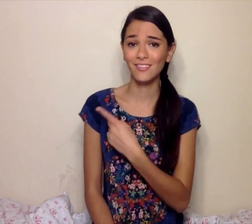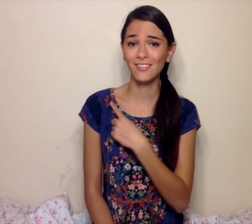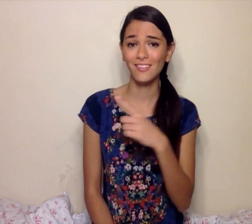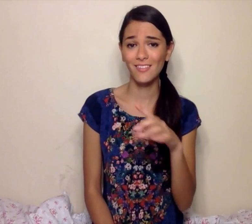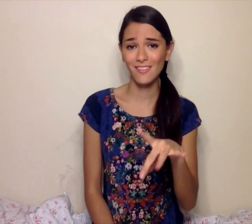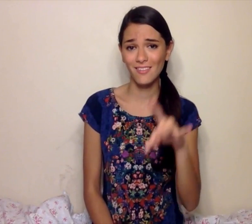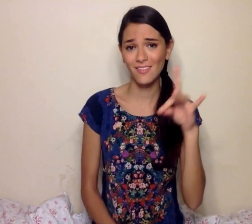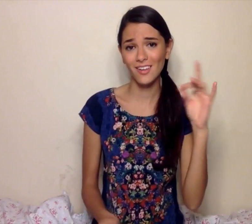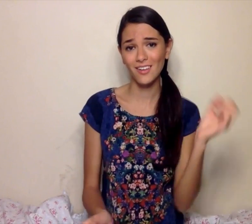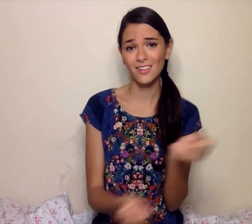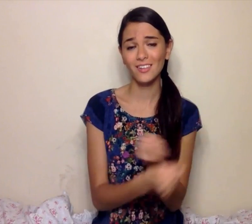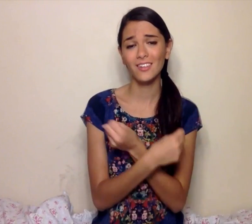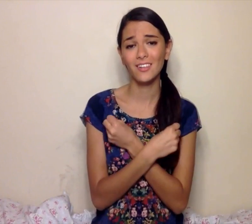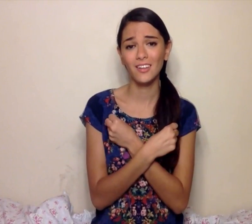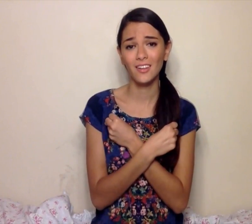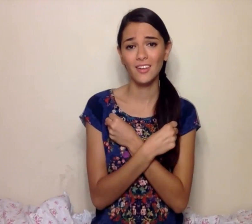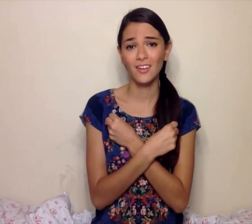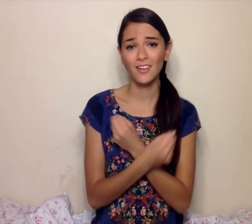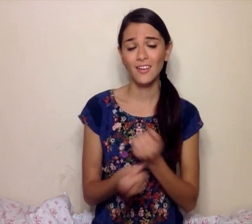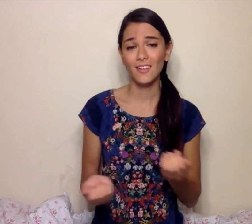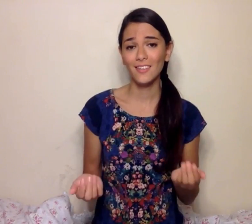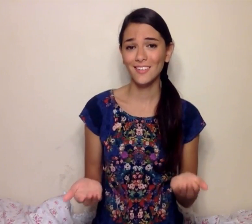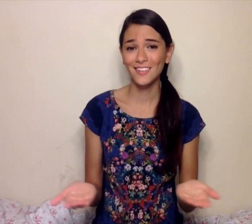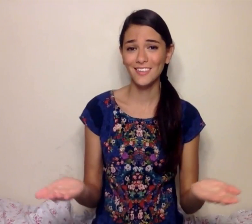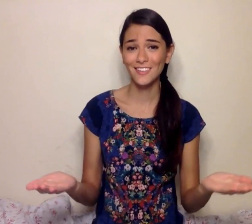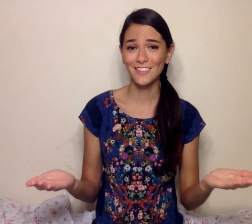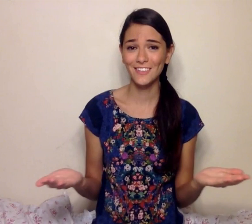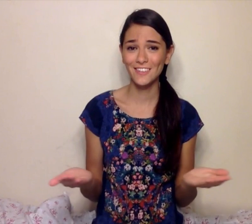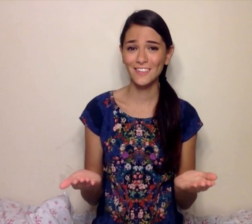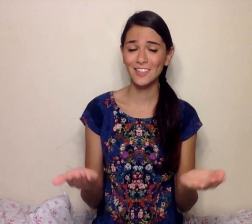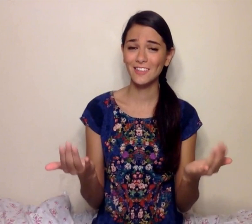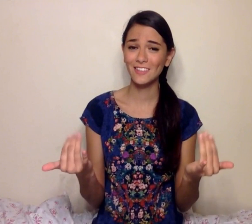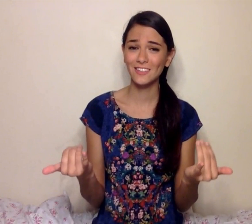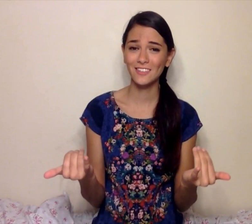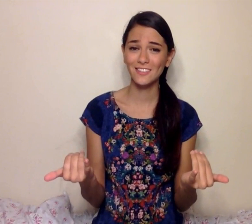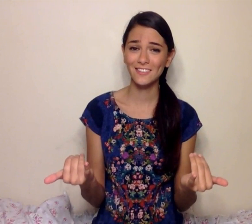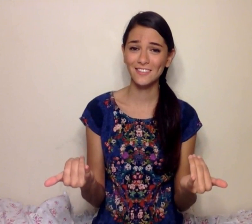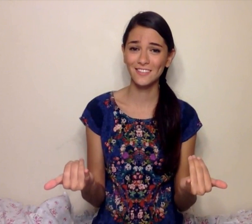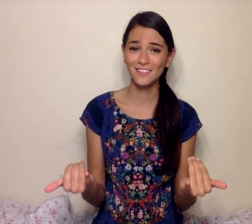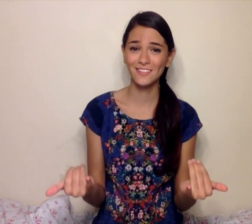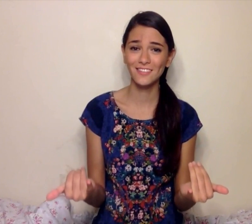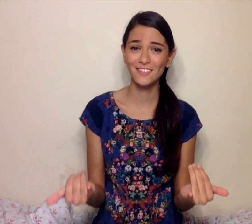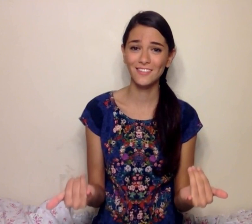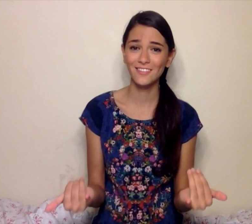And we found love right where we are